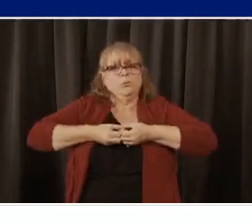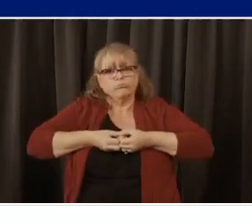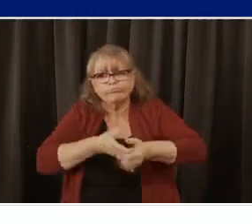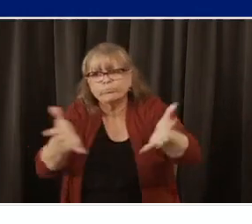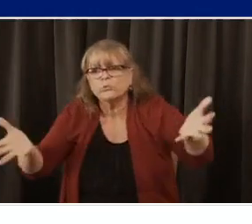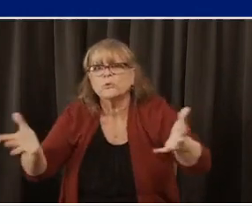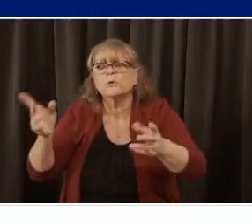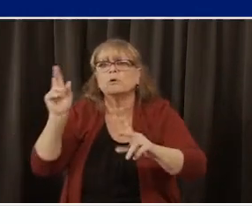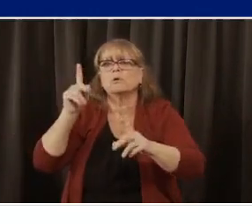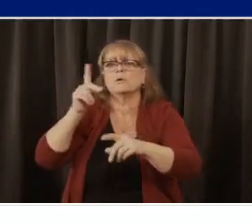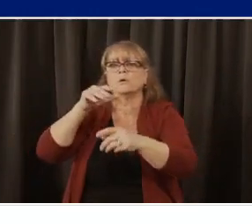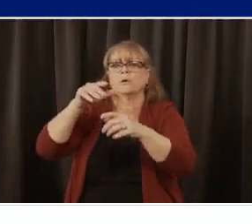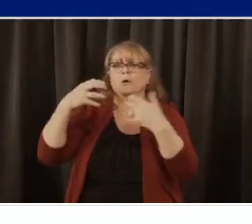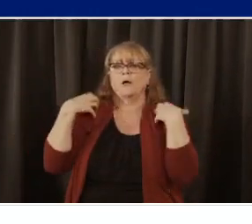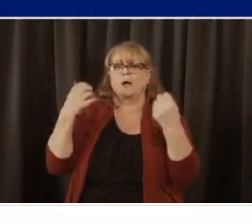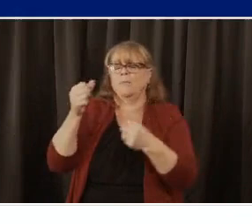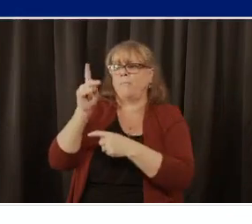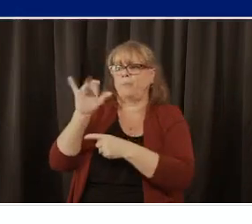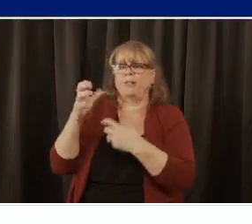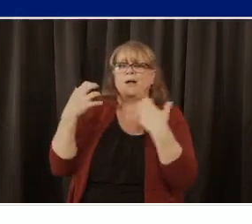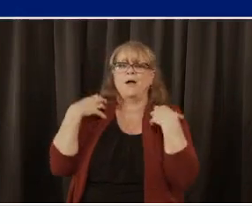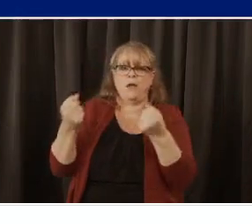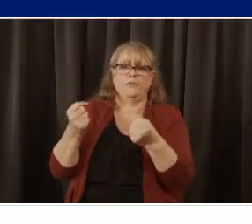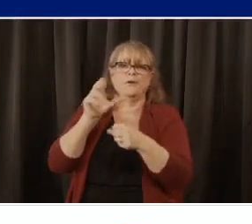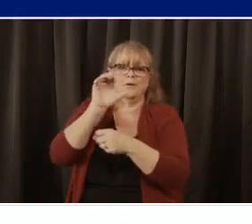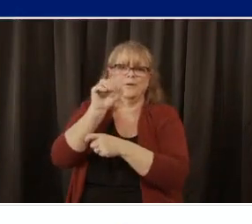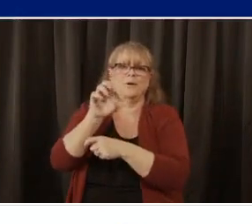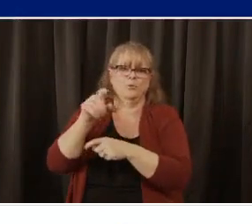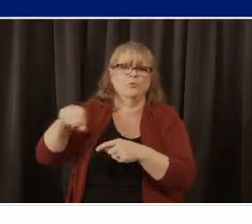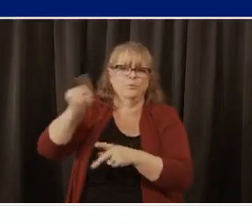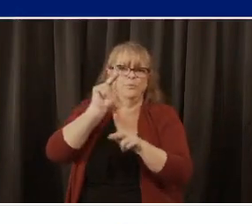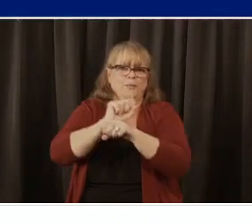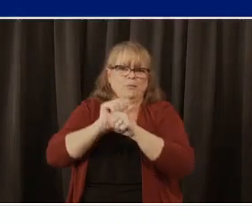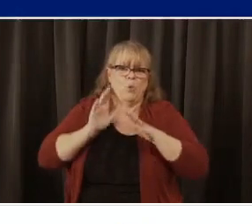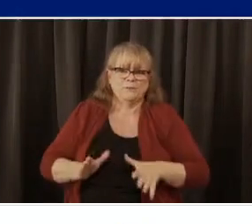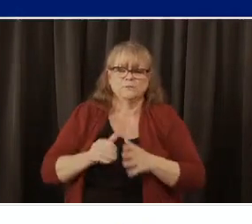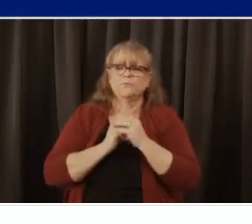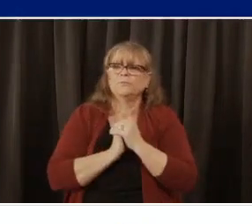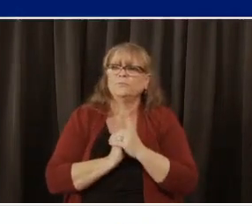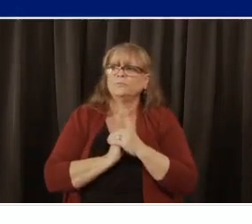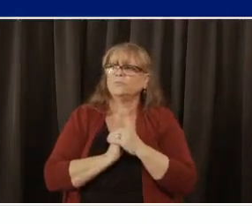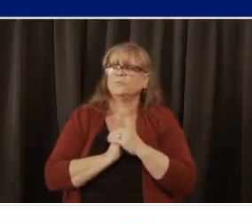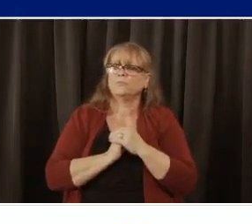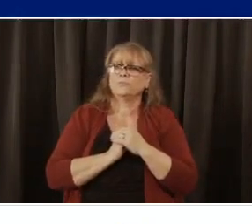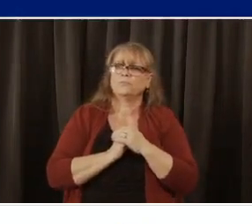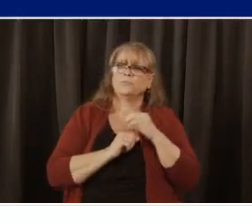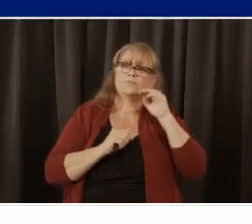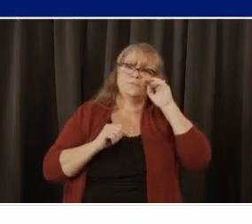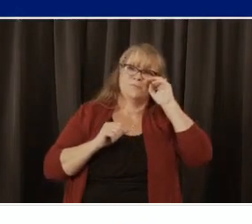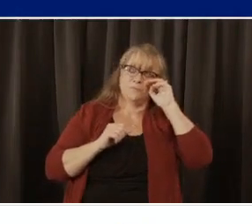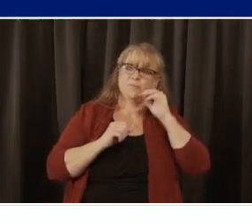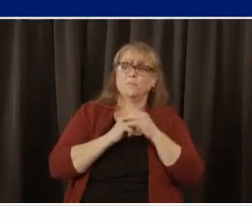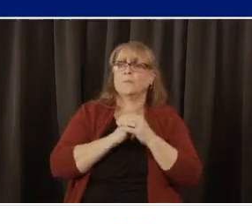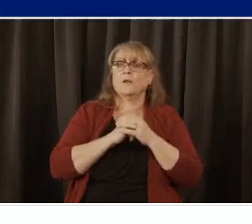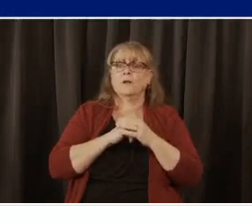No, obviously, at the center of the COVID response, particularly at the peak of wave